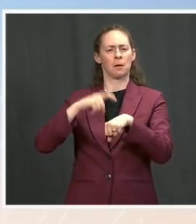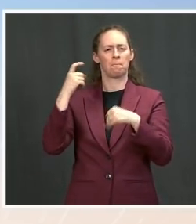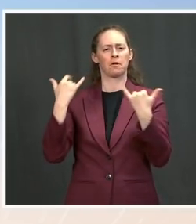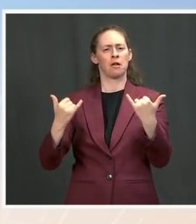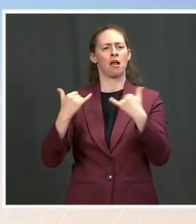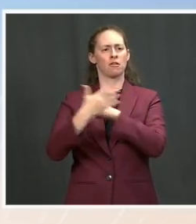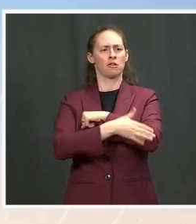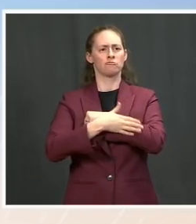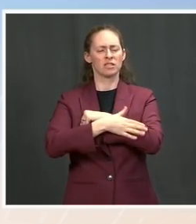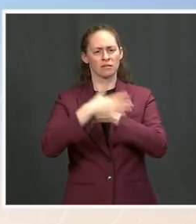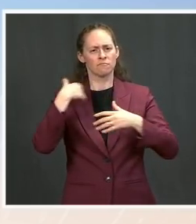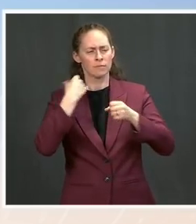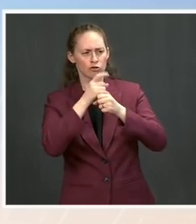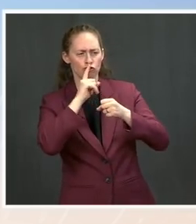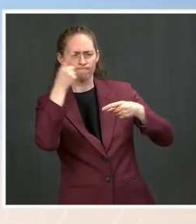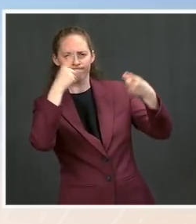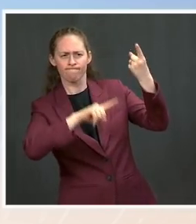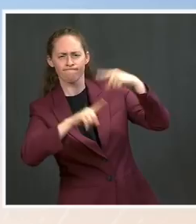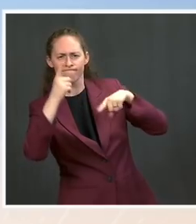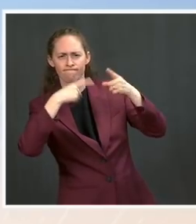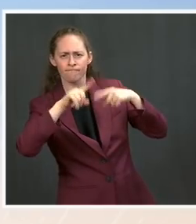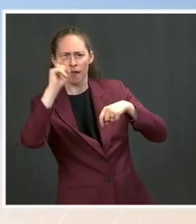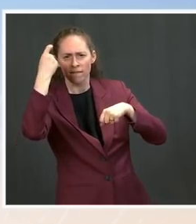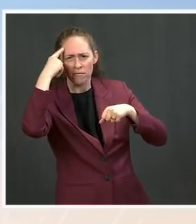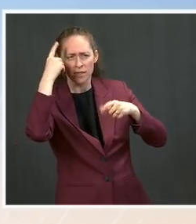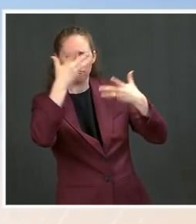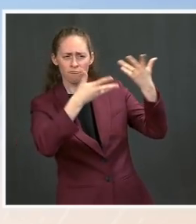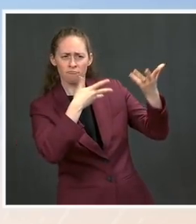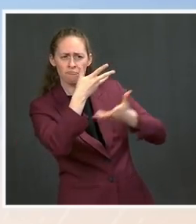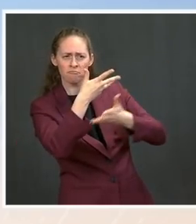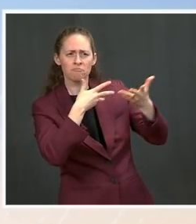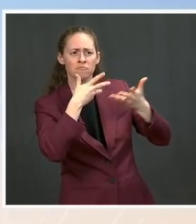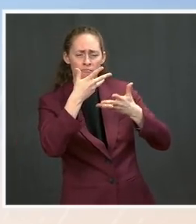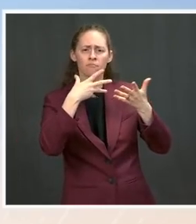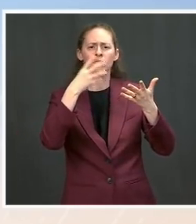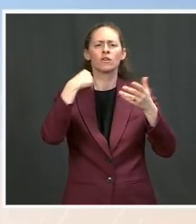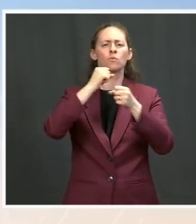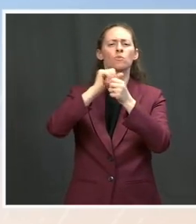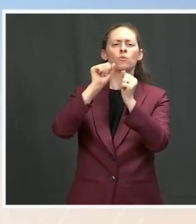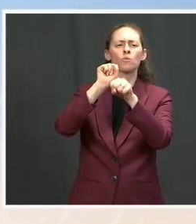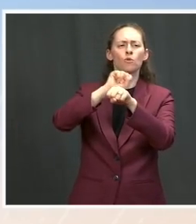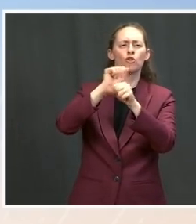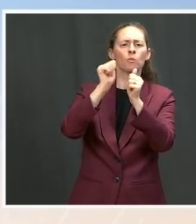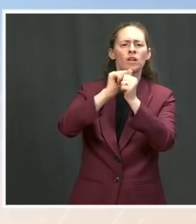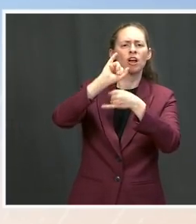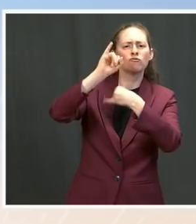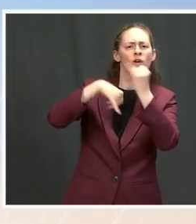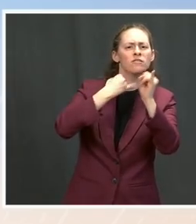And we'll -- we will continue to support that and work with our international partners around the world to move forward. The Press: Could he foresee a day when --